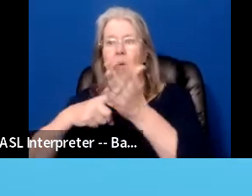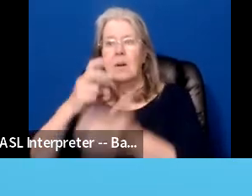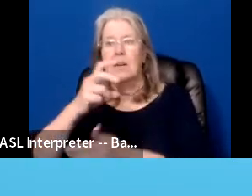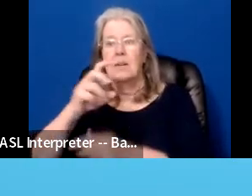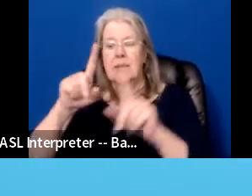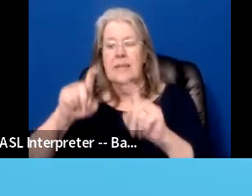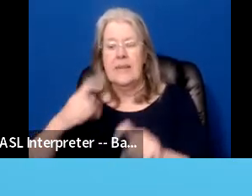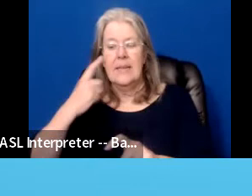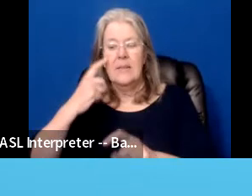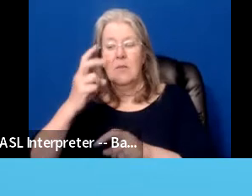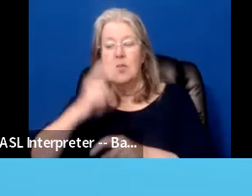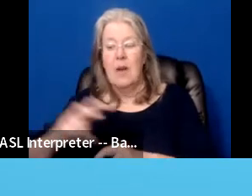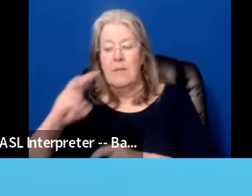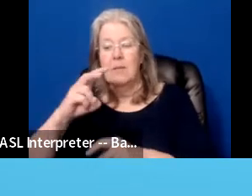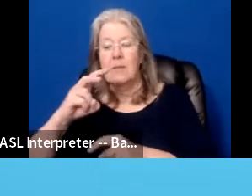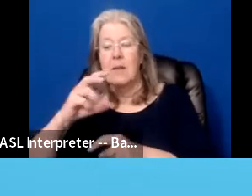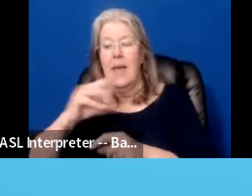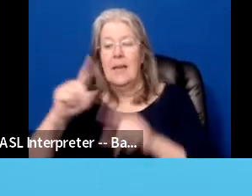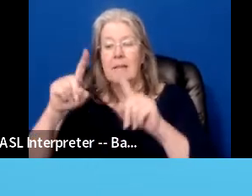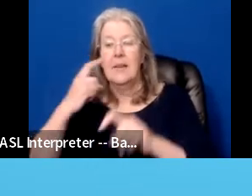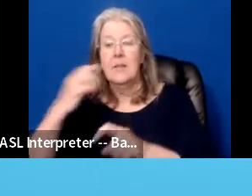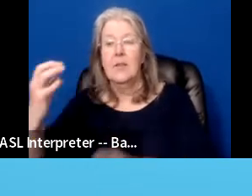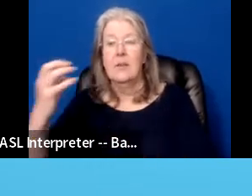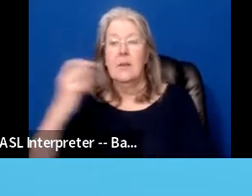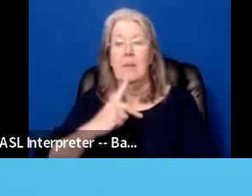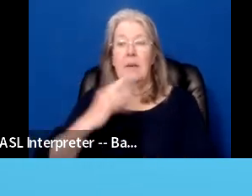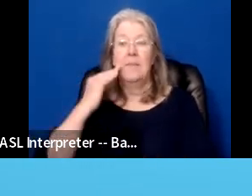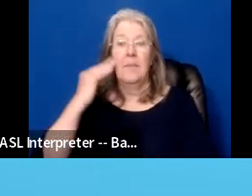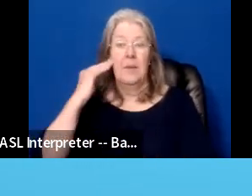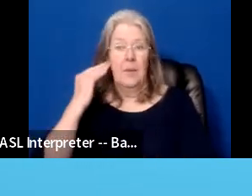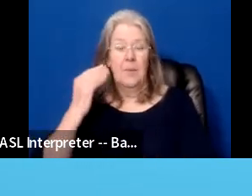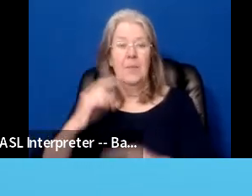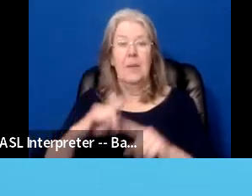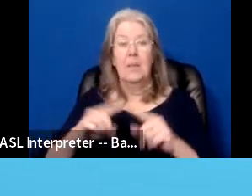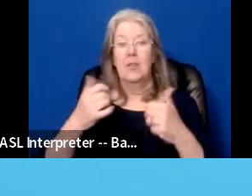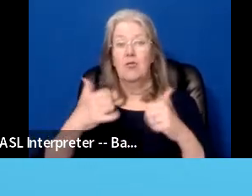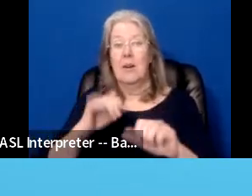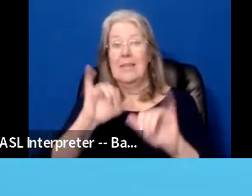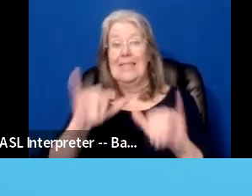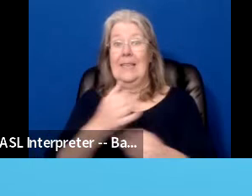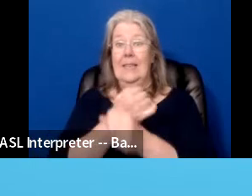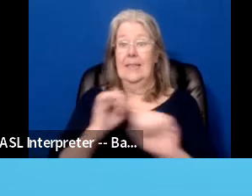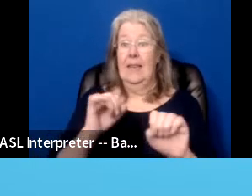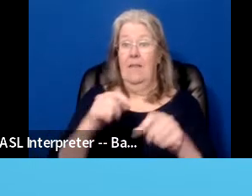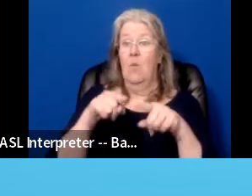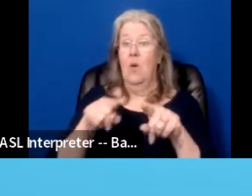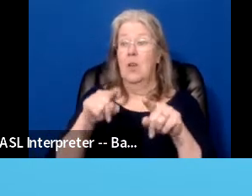for return. So I think that trying to stay safe, while you're traveling makes the most sense, but if you